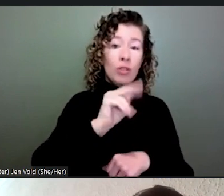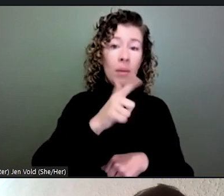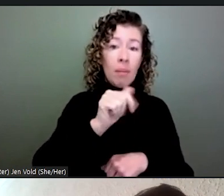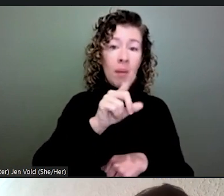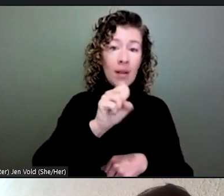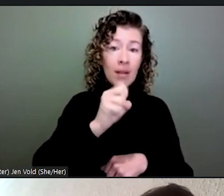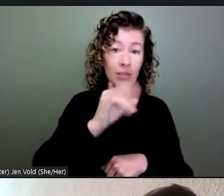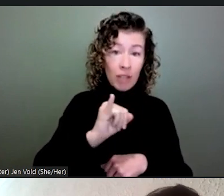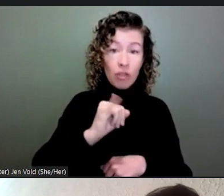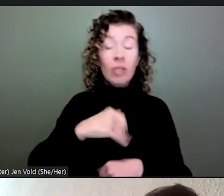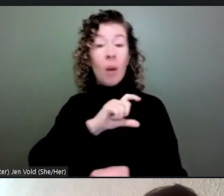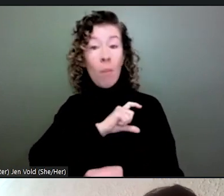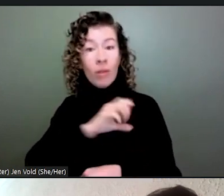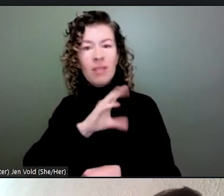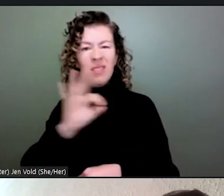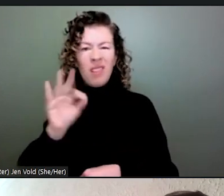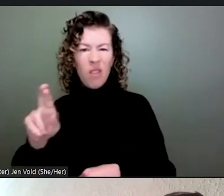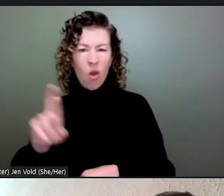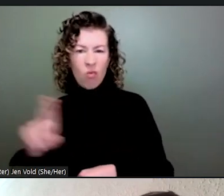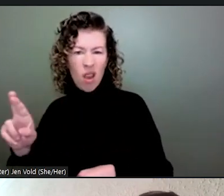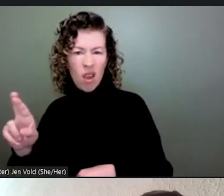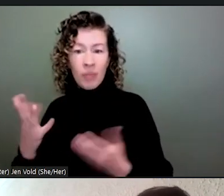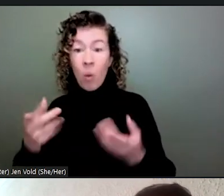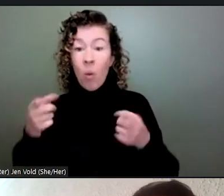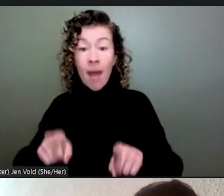Now, what happened over that summer was this kind of--